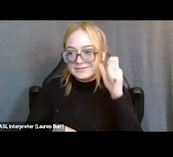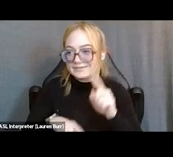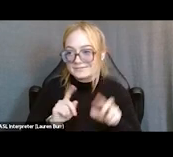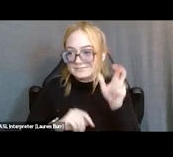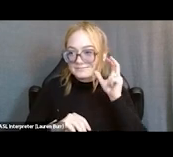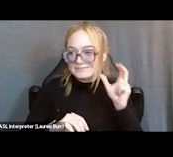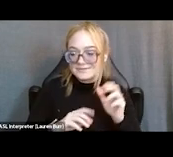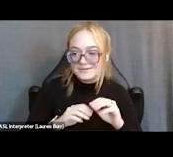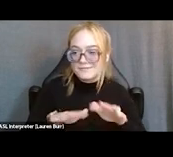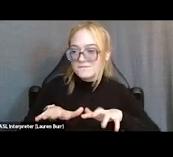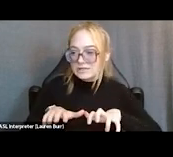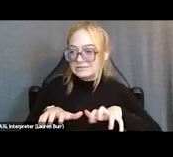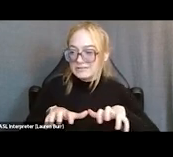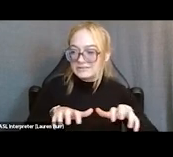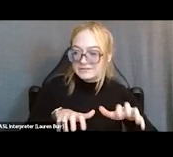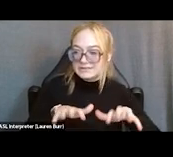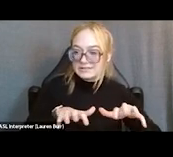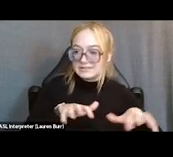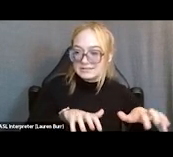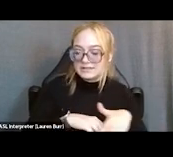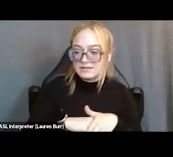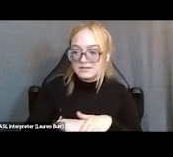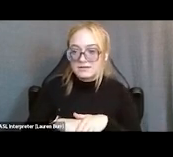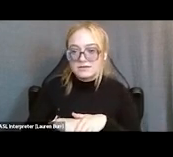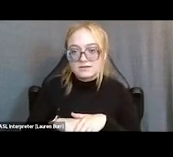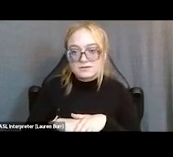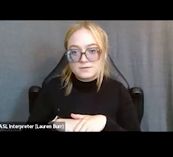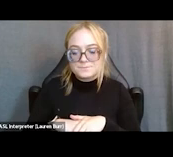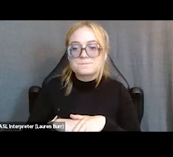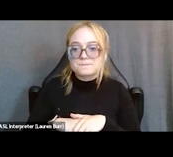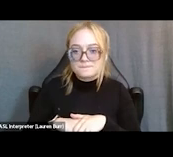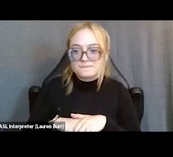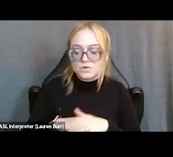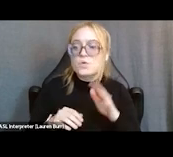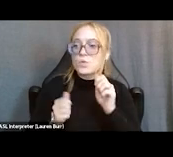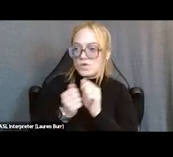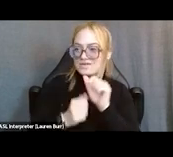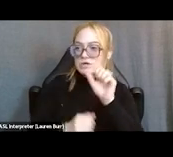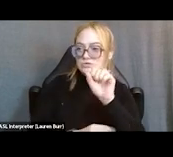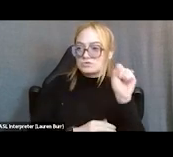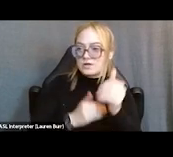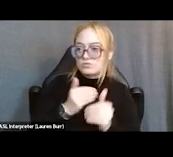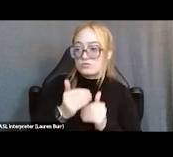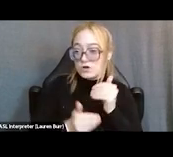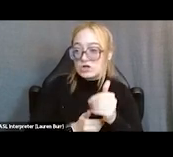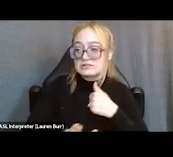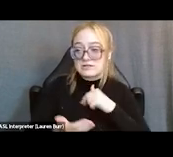I've got my pride. I'm happy to work with the social security process. I've learned so much just from ,